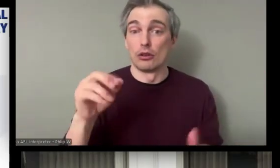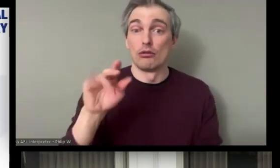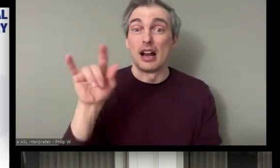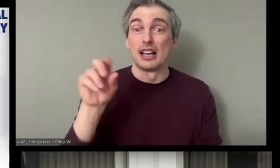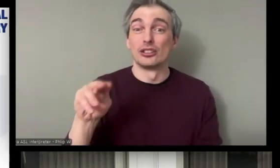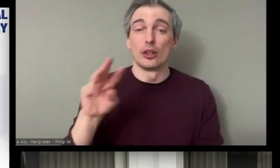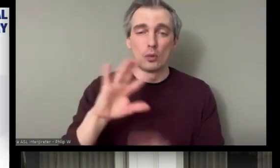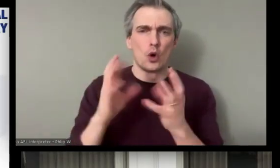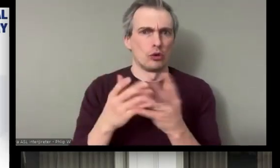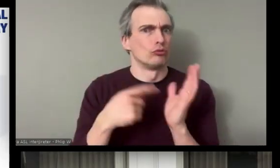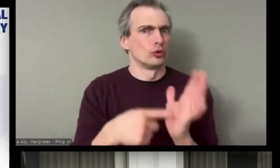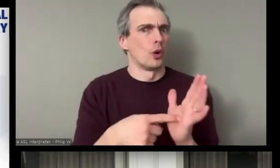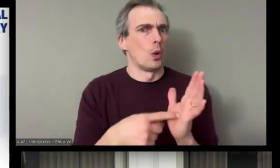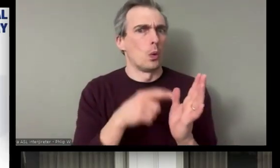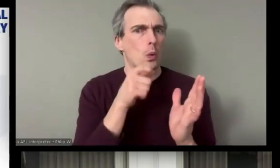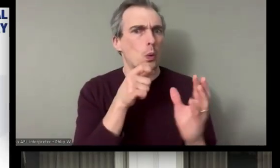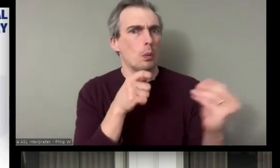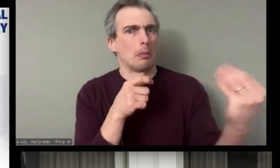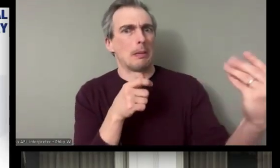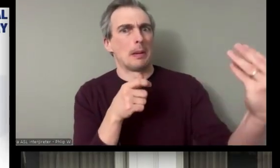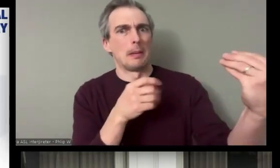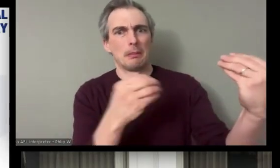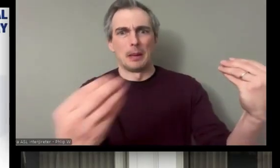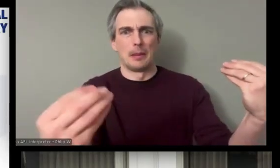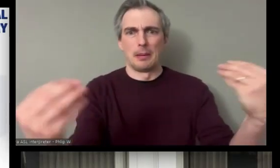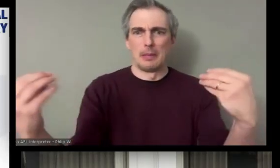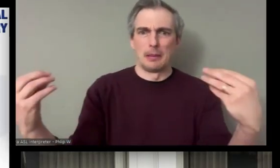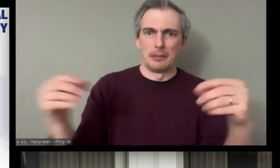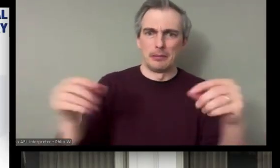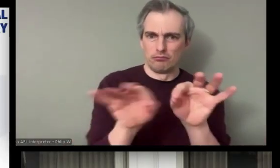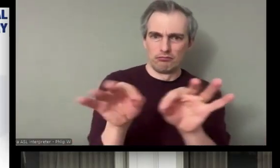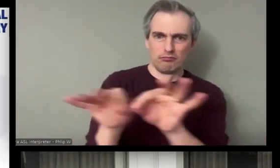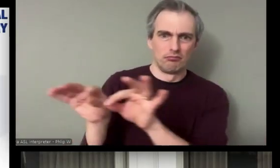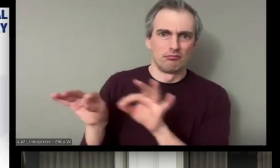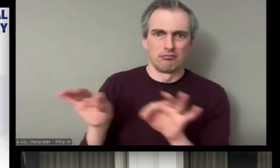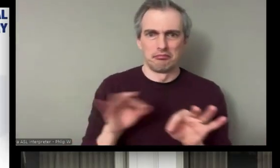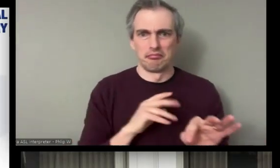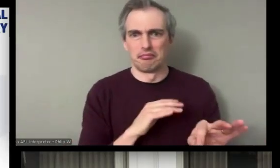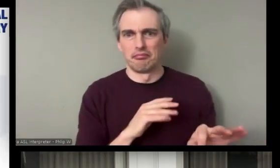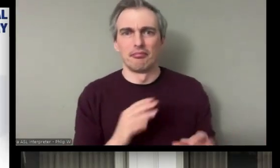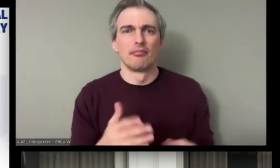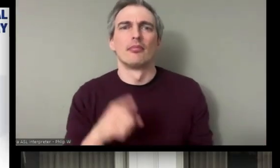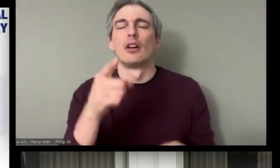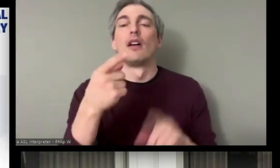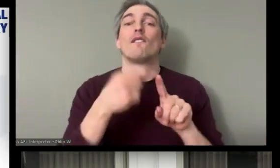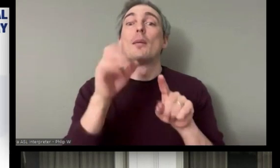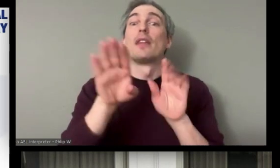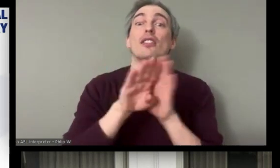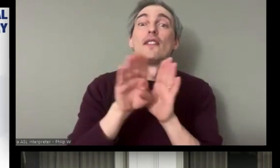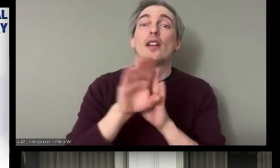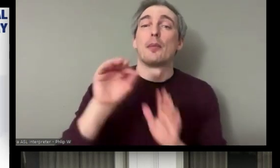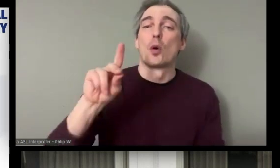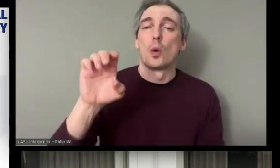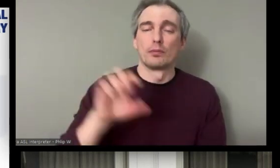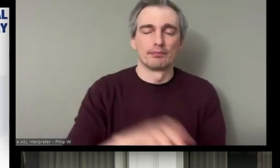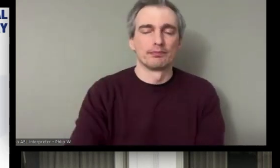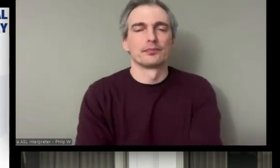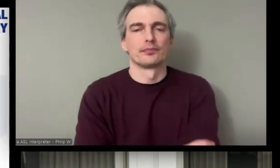And this is from their web development code. A little geeky. But it does mention... Sometimes you may want to customize how you display